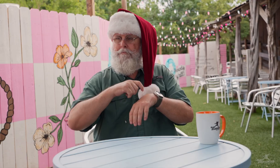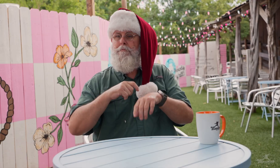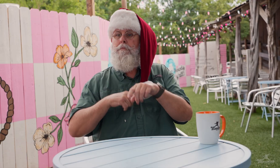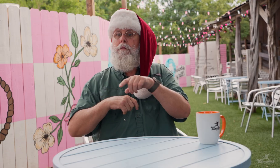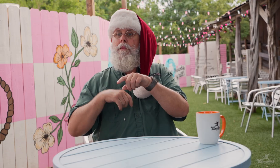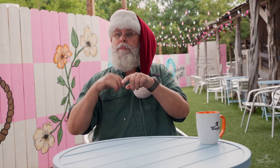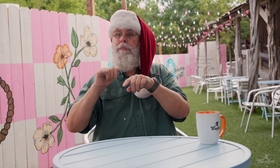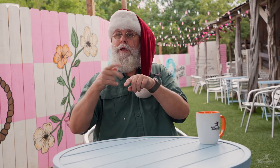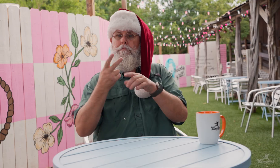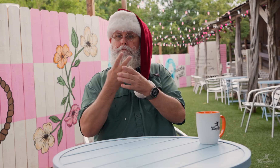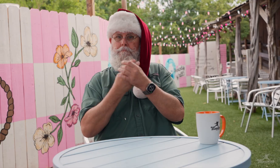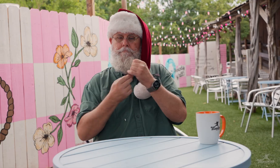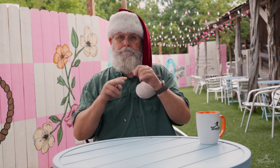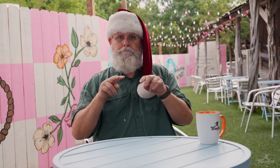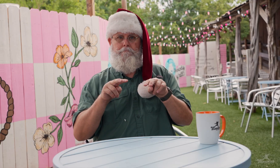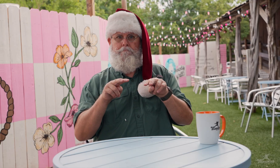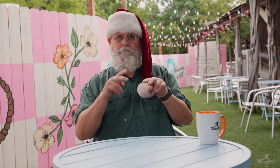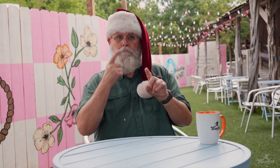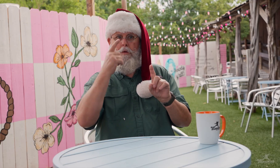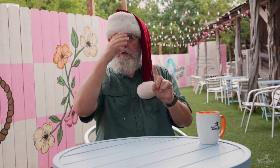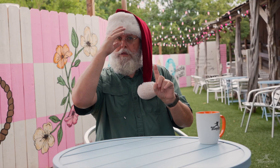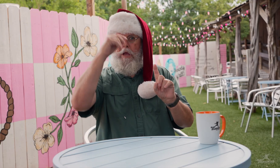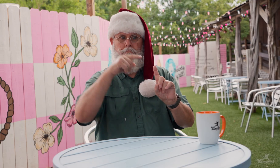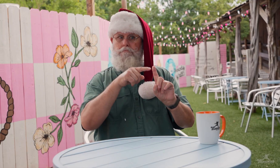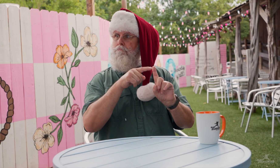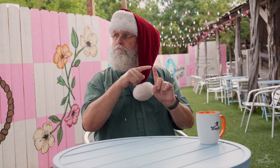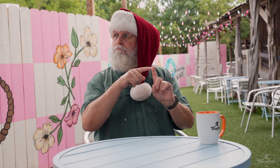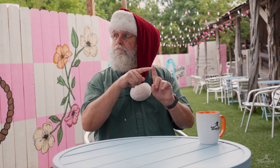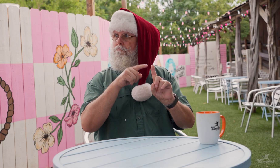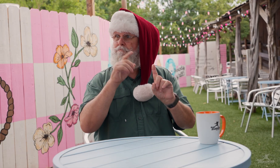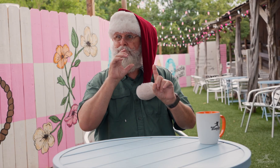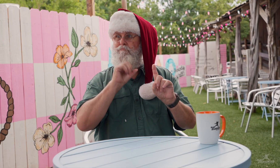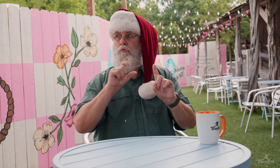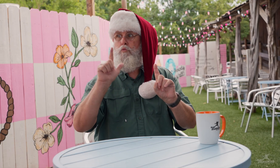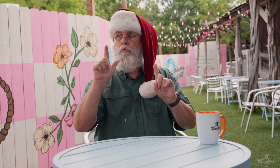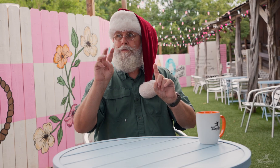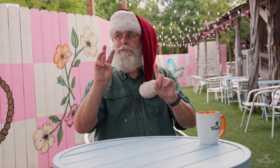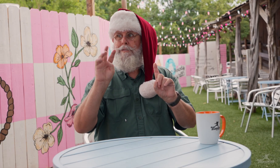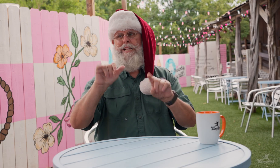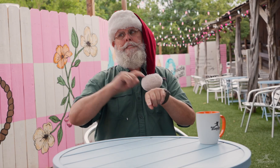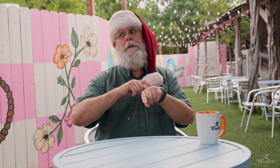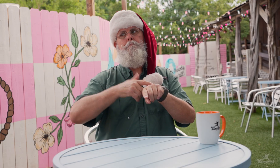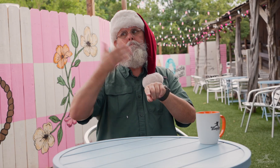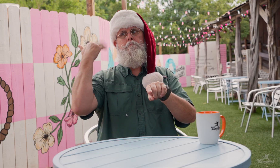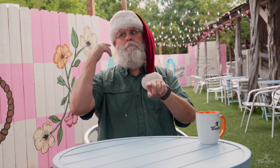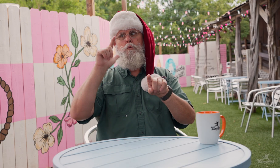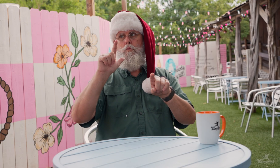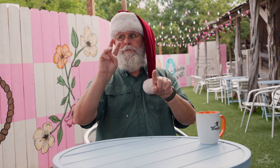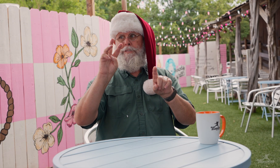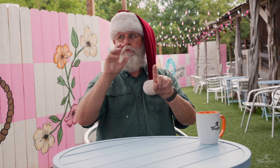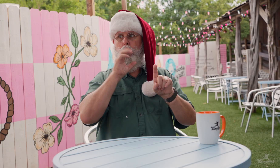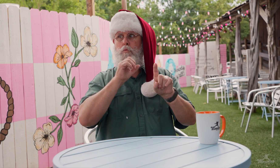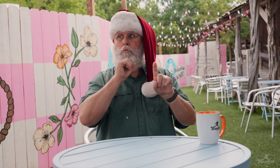There was one guy, he was older maybe 26 years old at the time